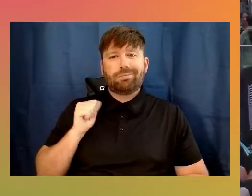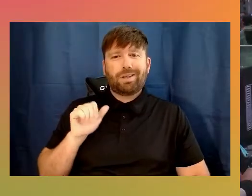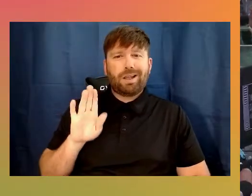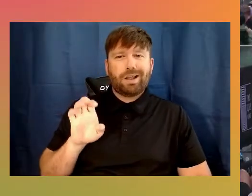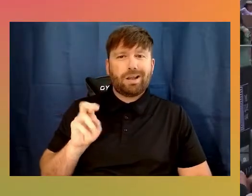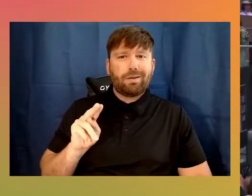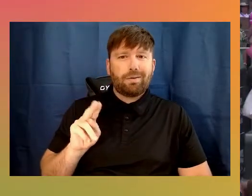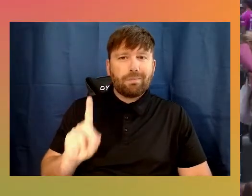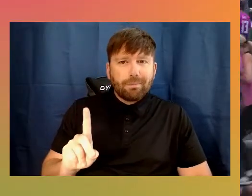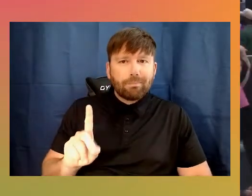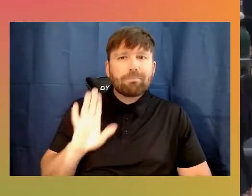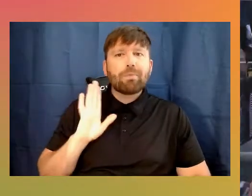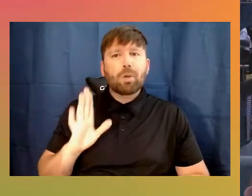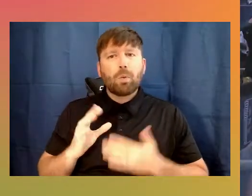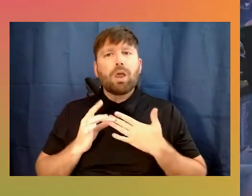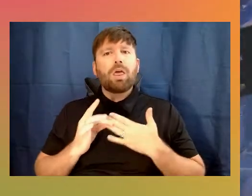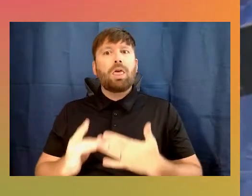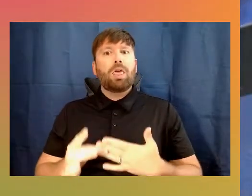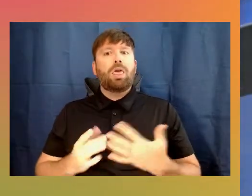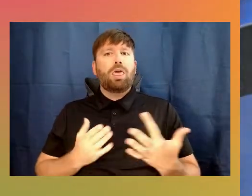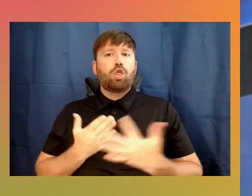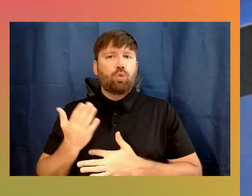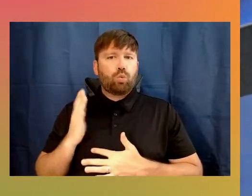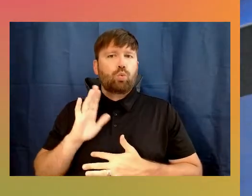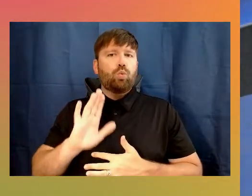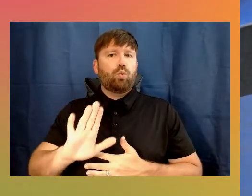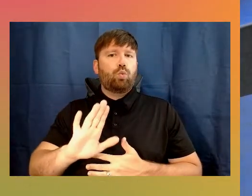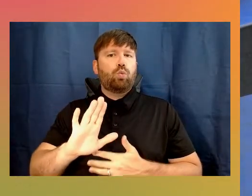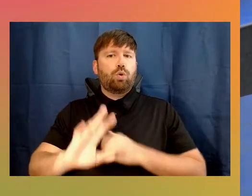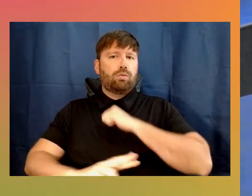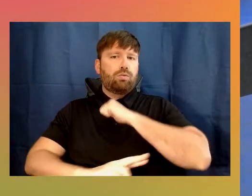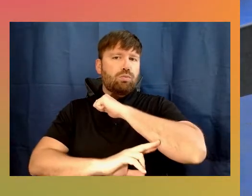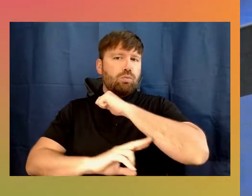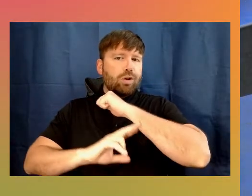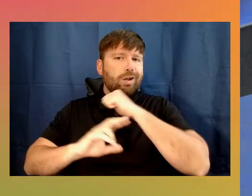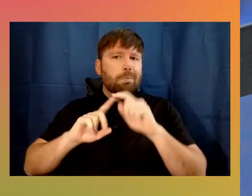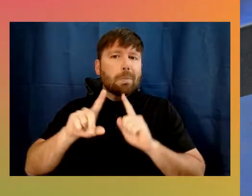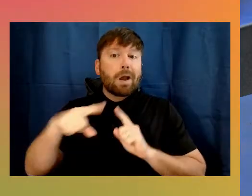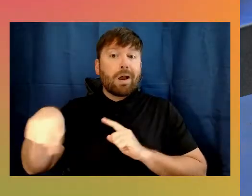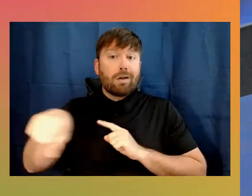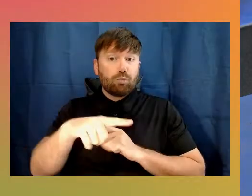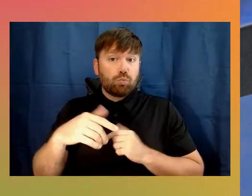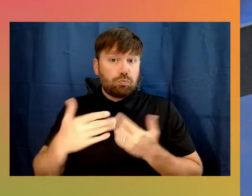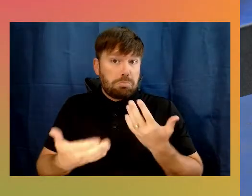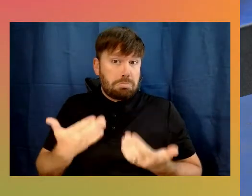IT'S SETTING UP FOR ANOTHER BACKBEND. I'M GOING TO WALK YOU THROUGH